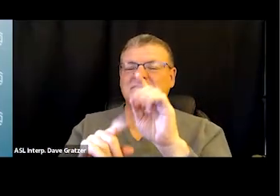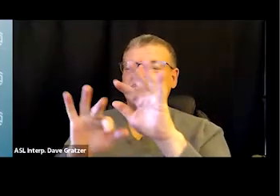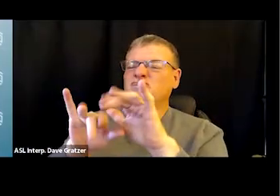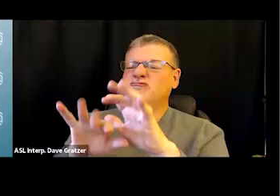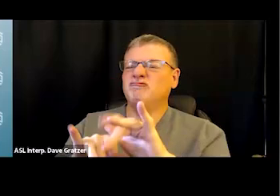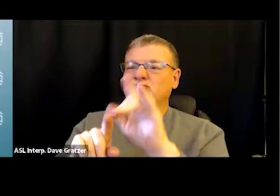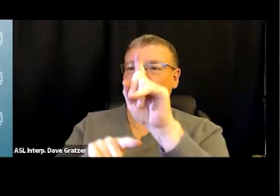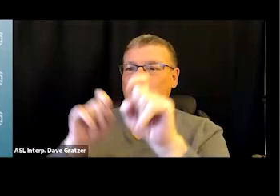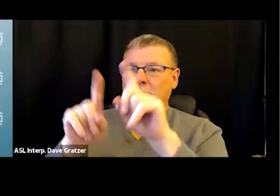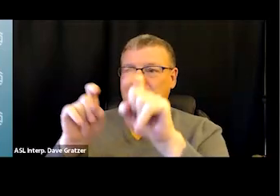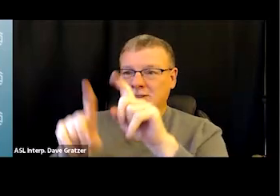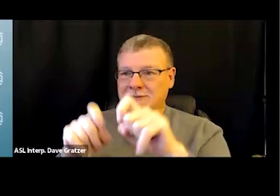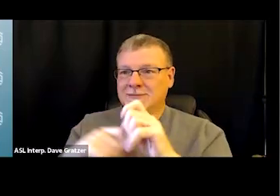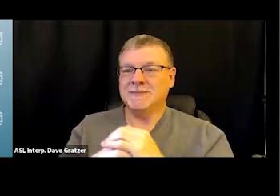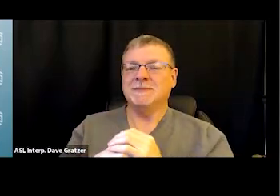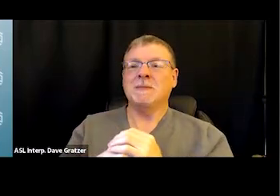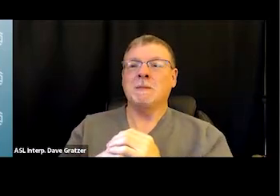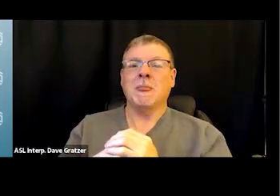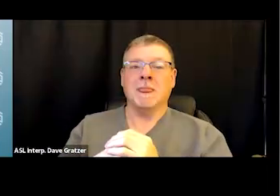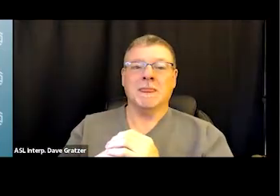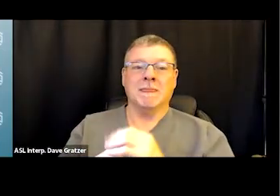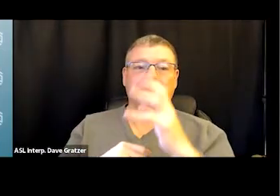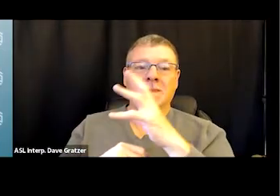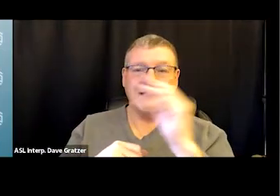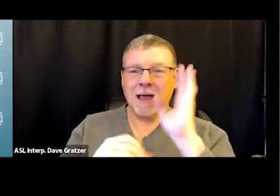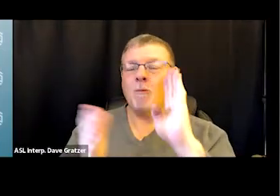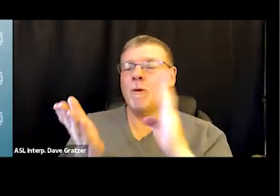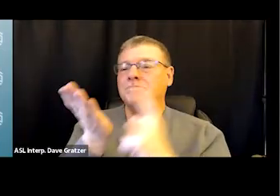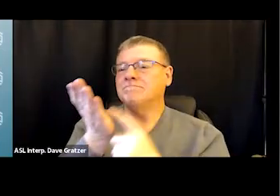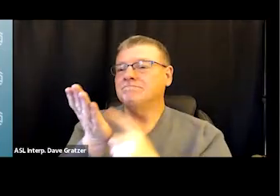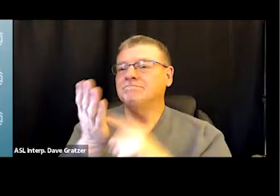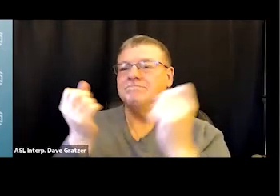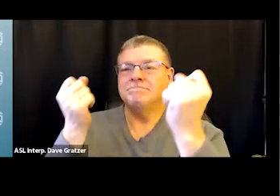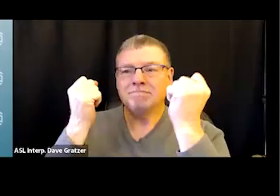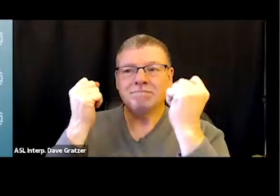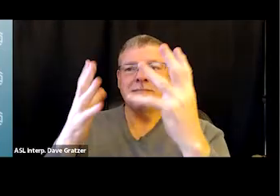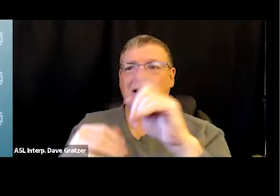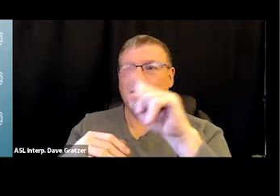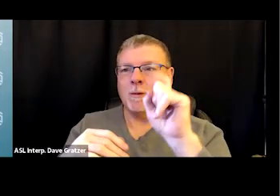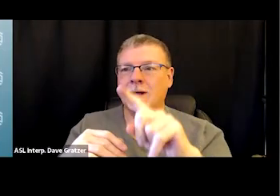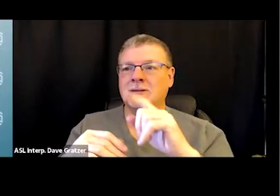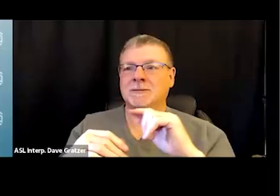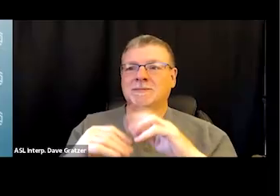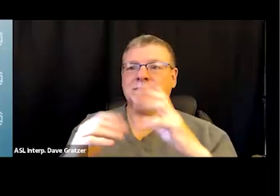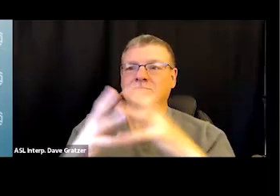throughout the presentations, and we will address as many questions as the time permits at the end of the presentation.